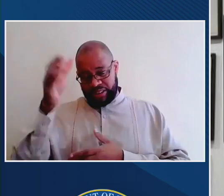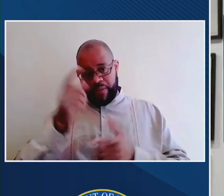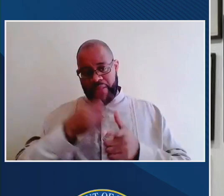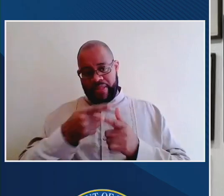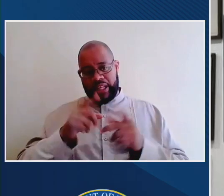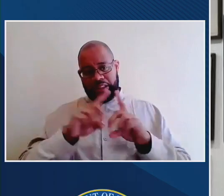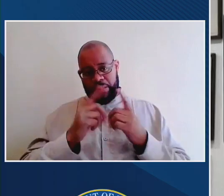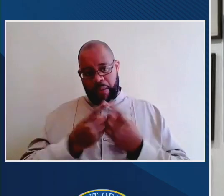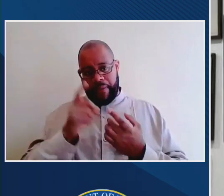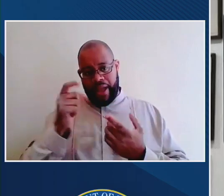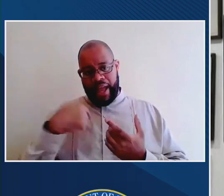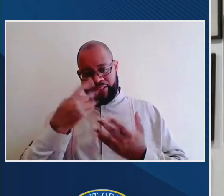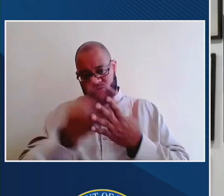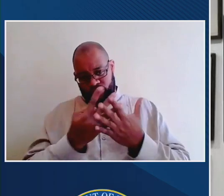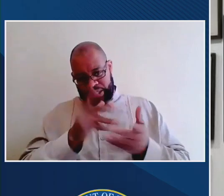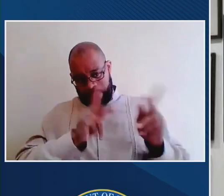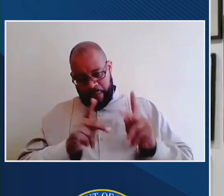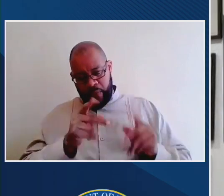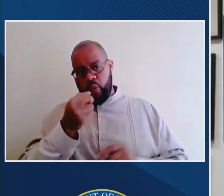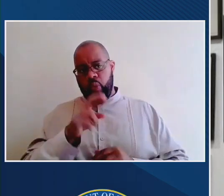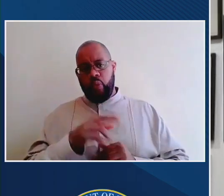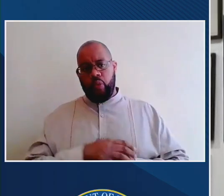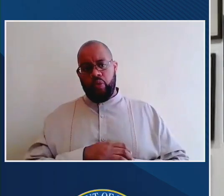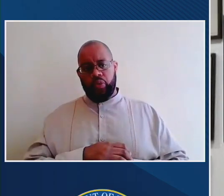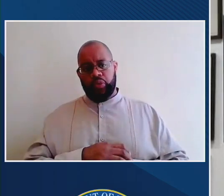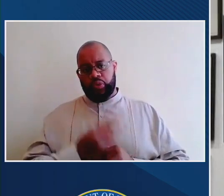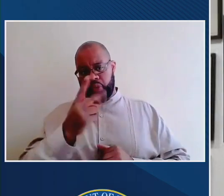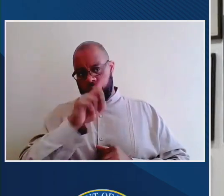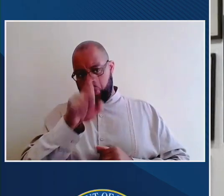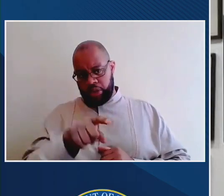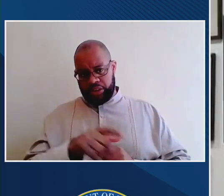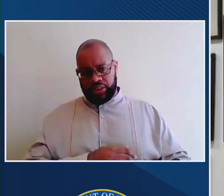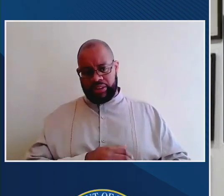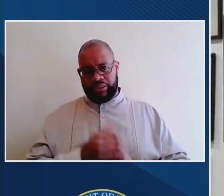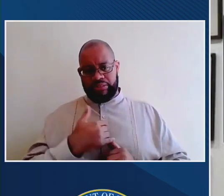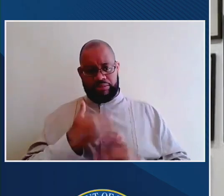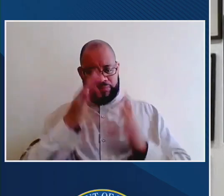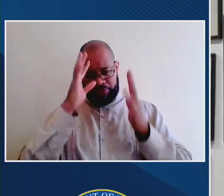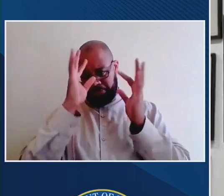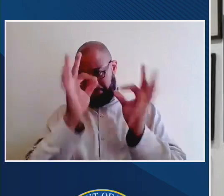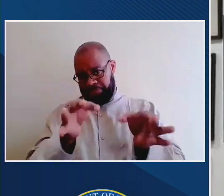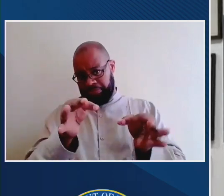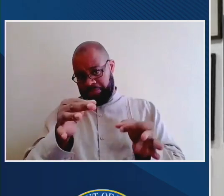screen the people? Or is it two questions? I leave that to Greg and the facilitators.